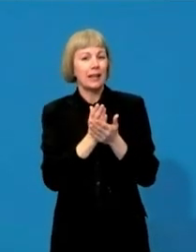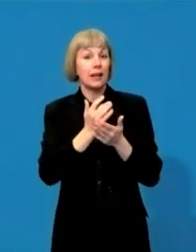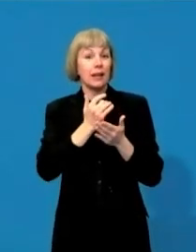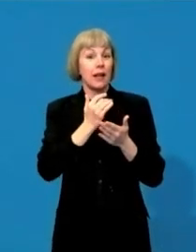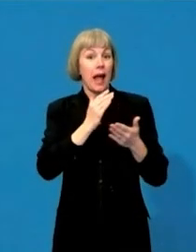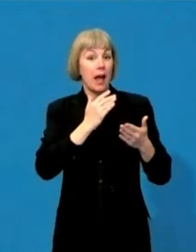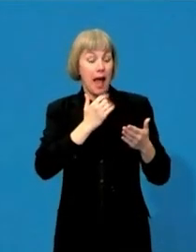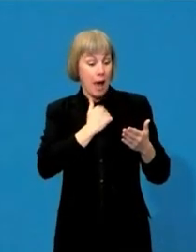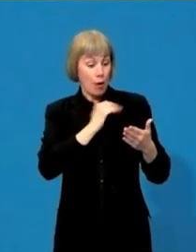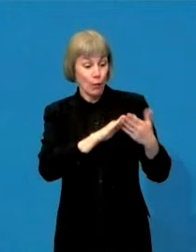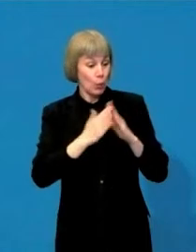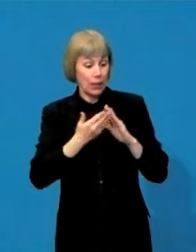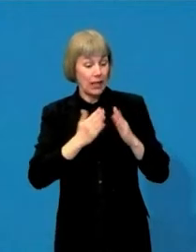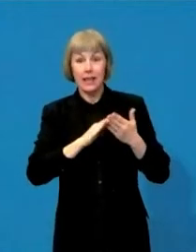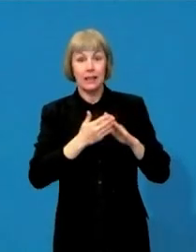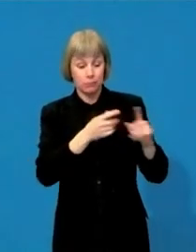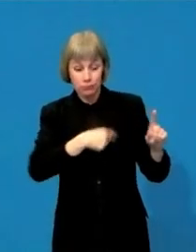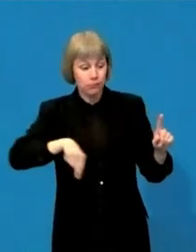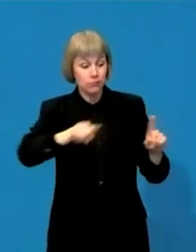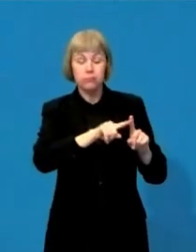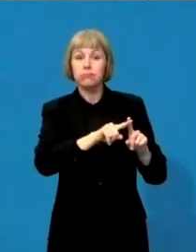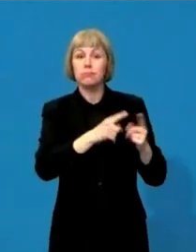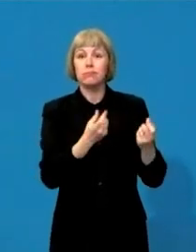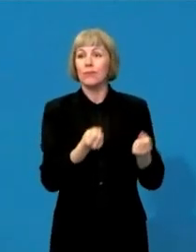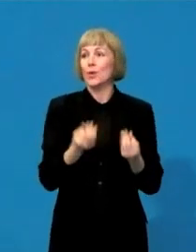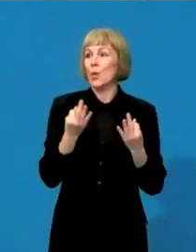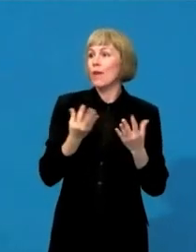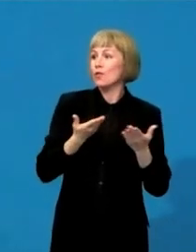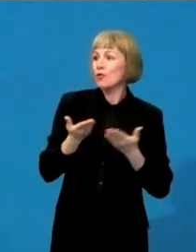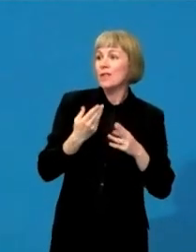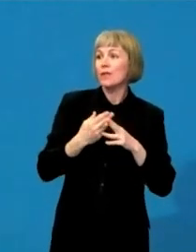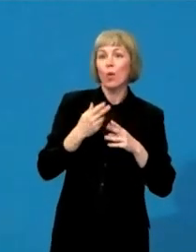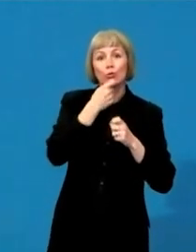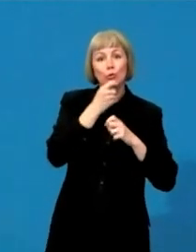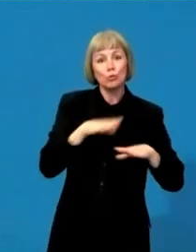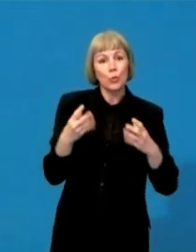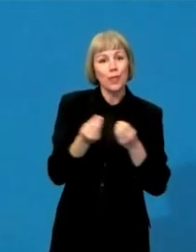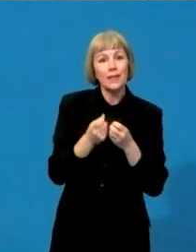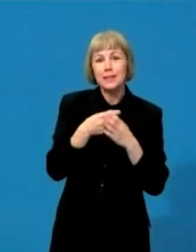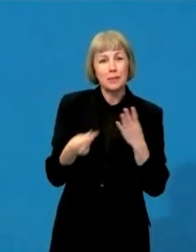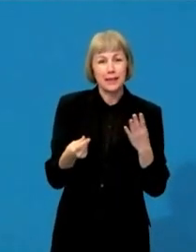presence in the community for kids with disabilities or, you know, it's - yeah, there